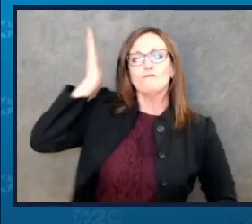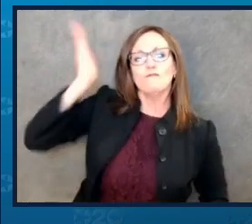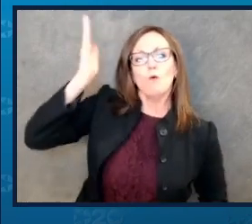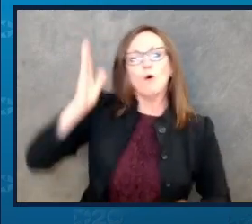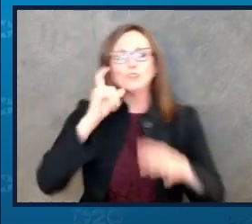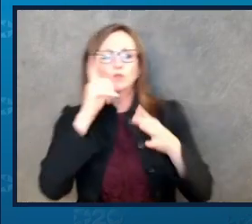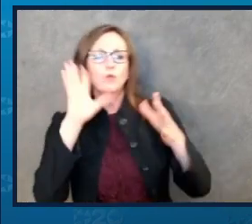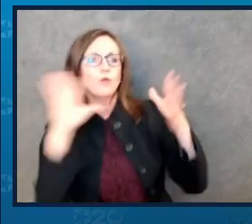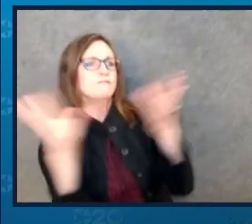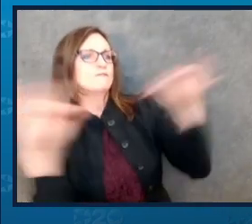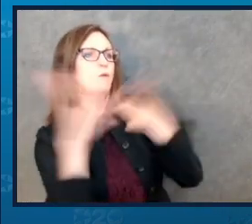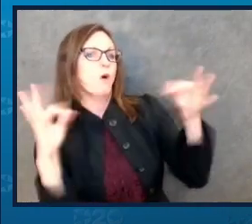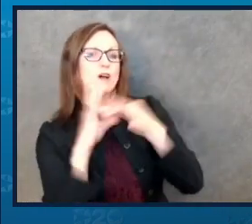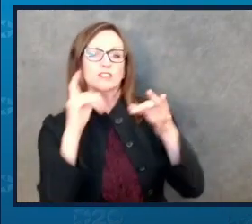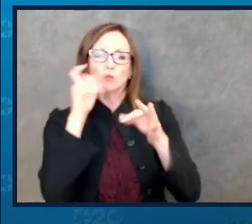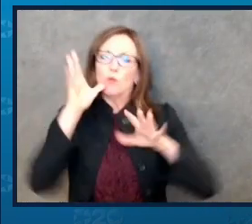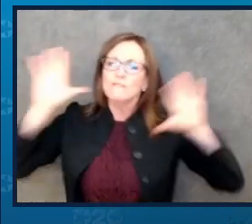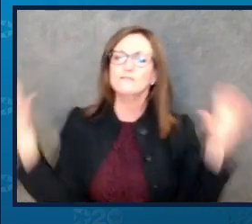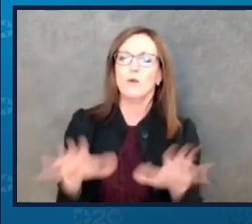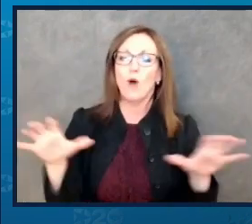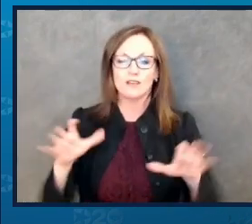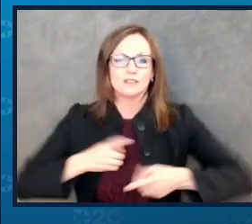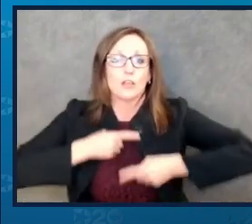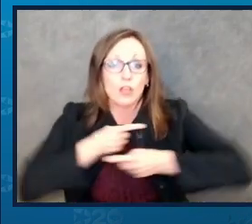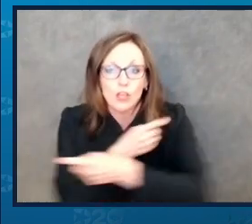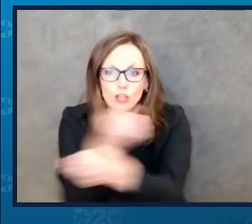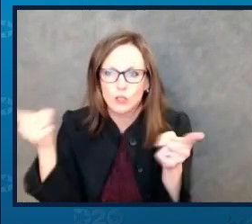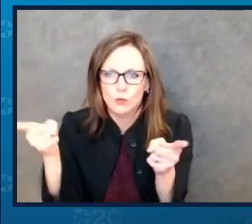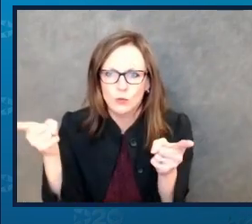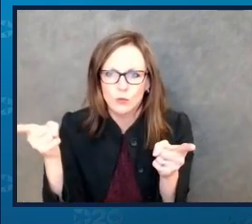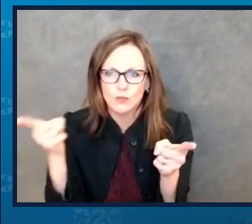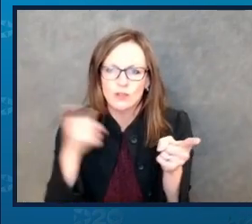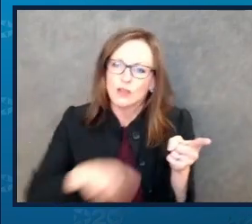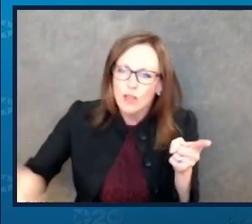ONE WE NEED TO HEAR FROM MOST, IT'S YOURS. BECAUSE IF WE'RE GOING TO REPAIR